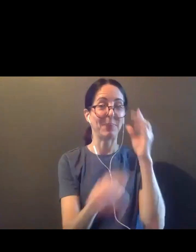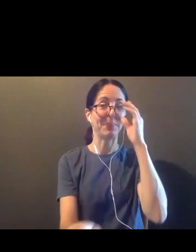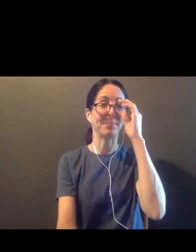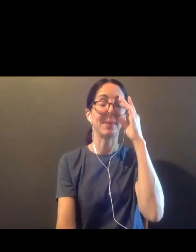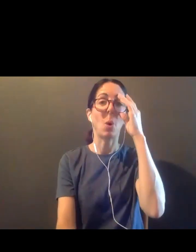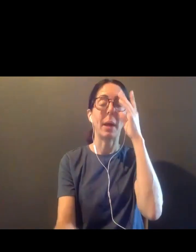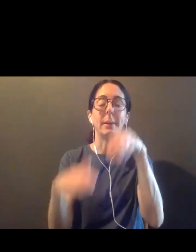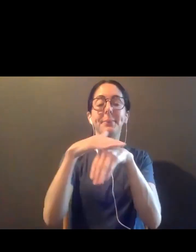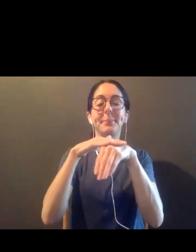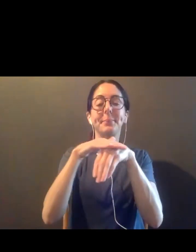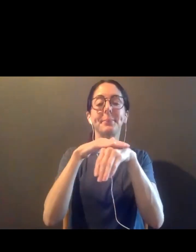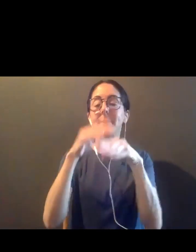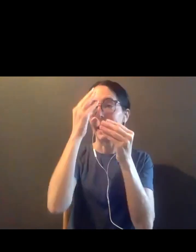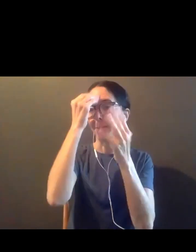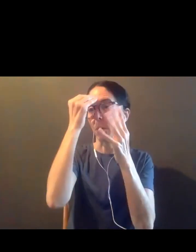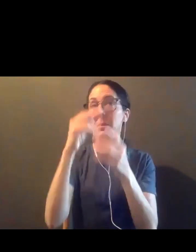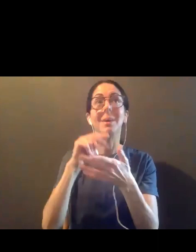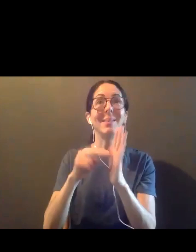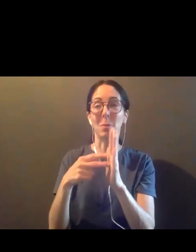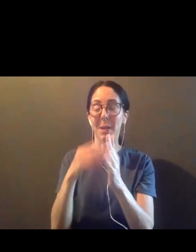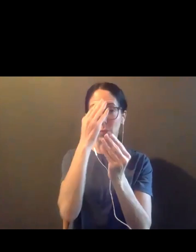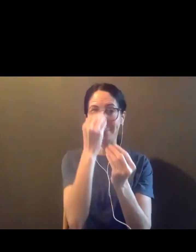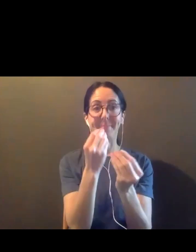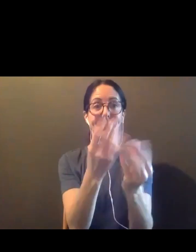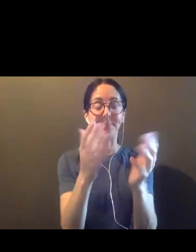So, we’re disseminating the information out to you. Here’s what we’re doing.